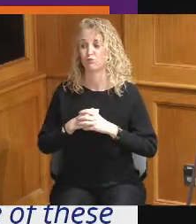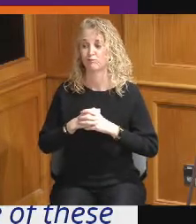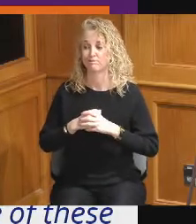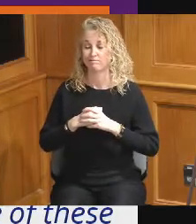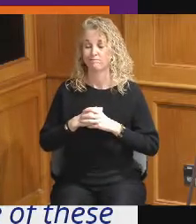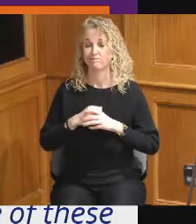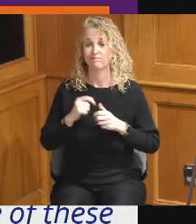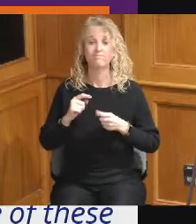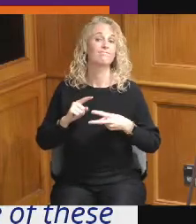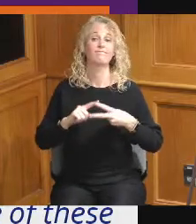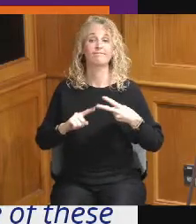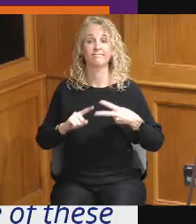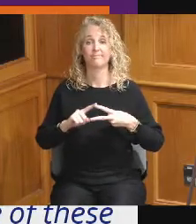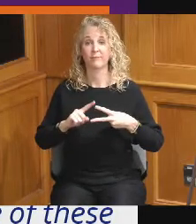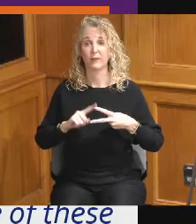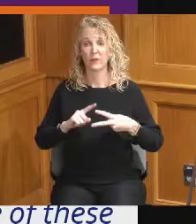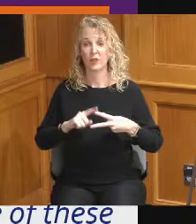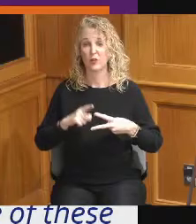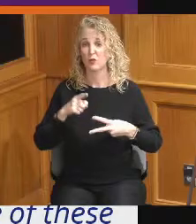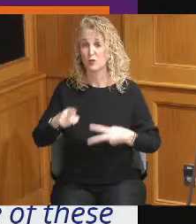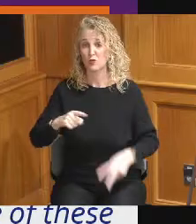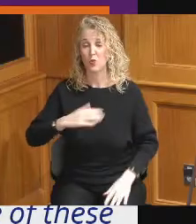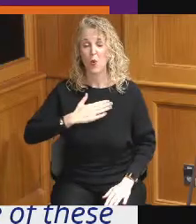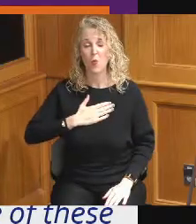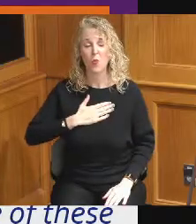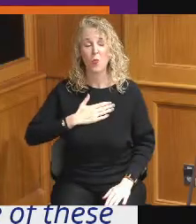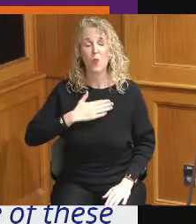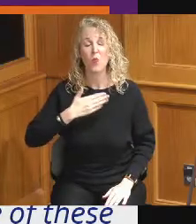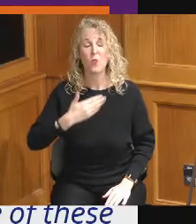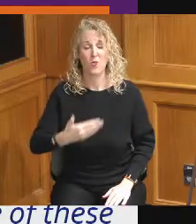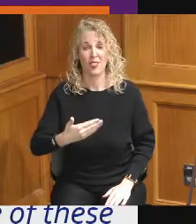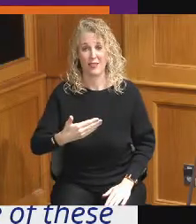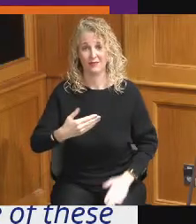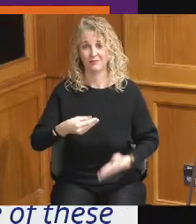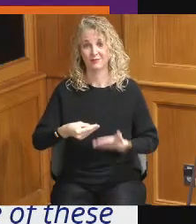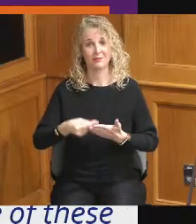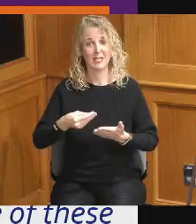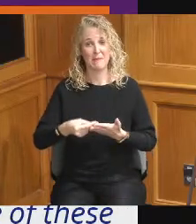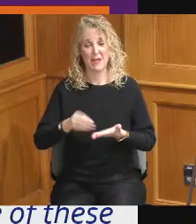County's commitment at the front of this process was the differen maker for the scale of what's